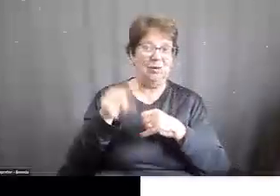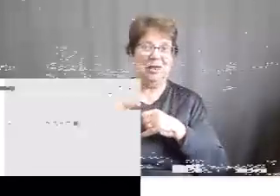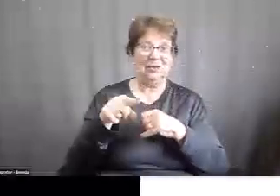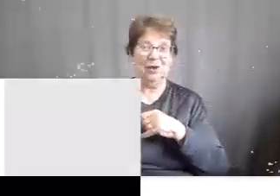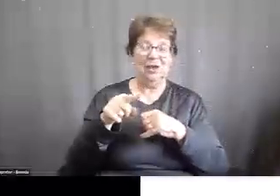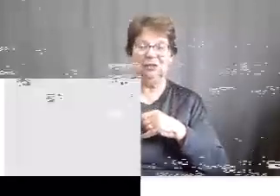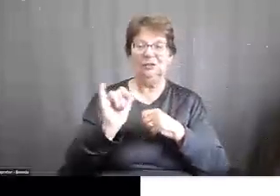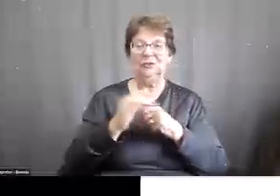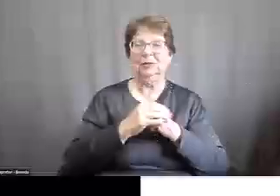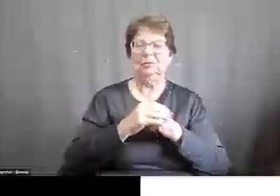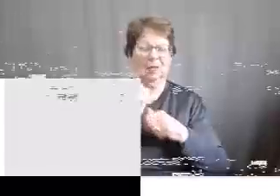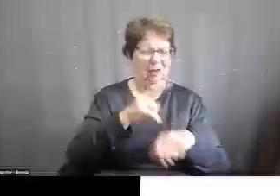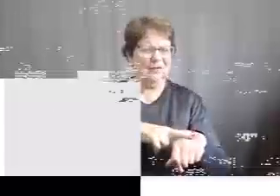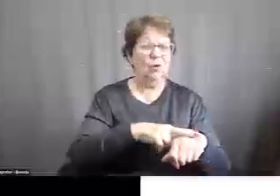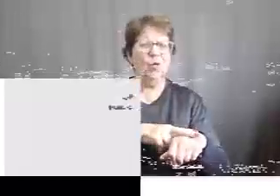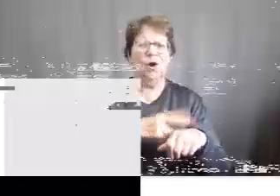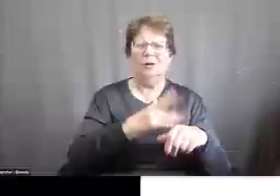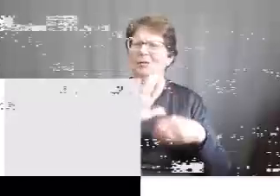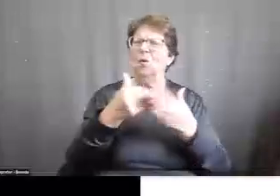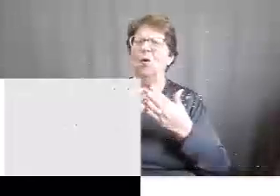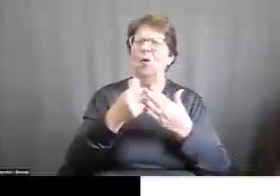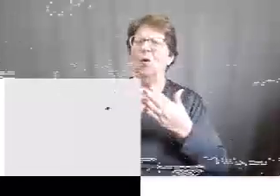Boardroom: Of course, all board members are welcome to join our meetings.